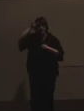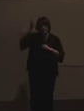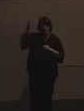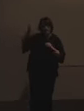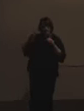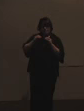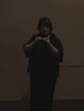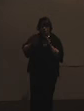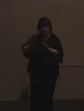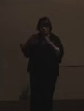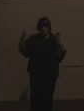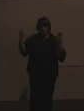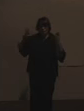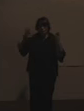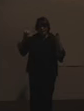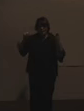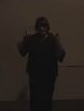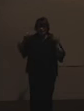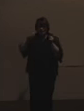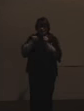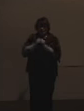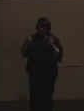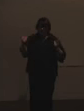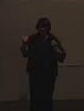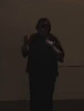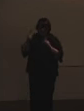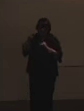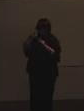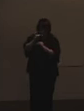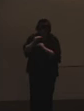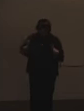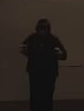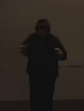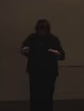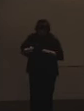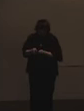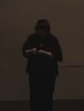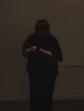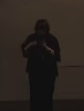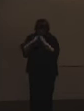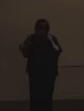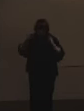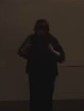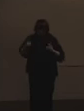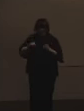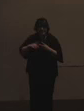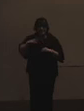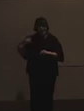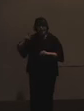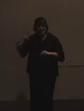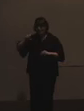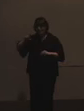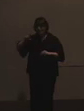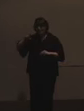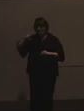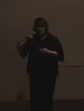by box-in-box-in-box house or much more like a volume, of the volumes, and could create the various